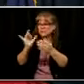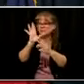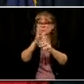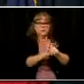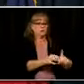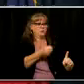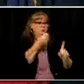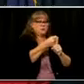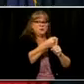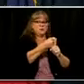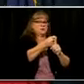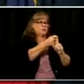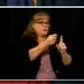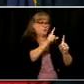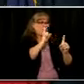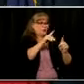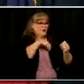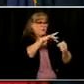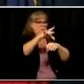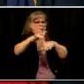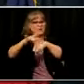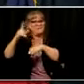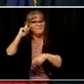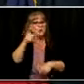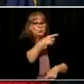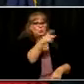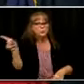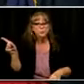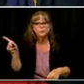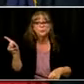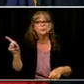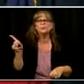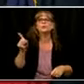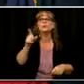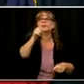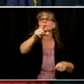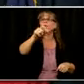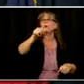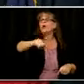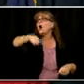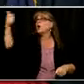for anything you might need if you have a heart attack a stroke appendicitis any of those other